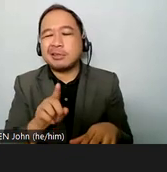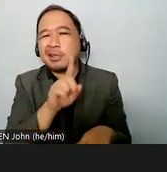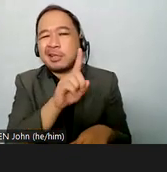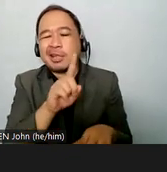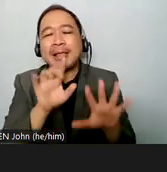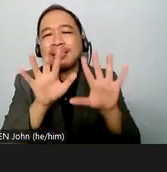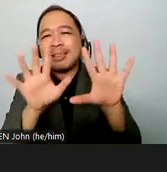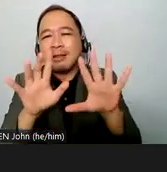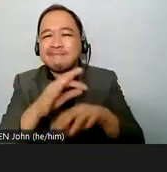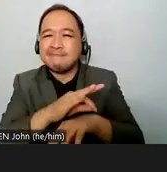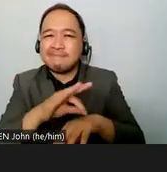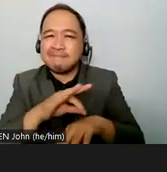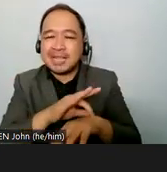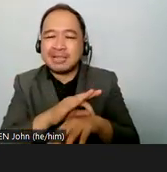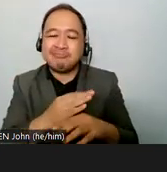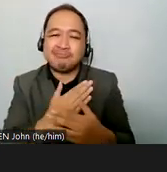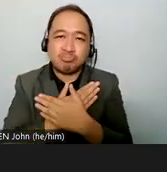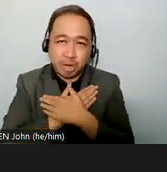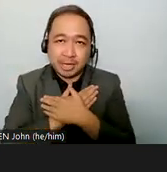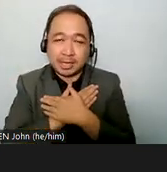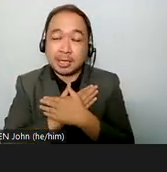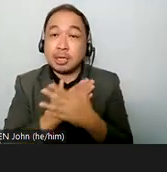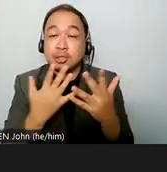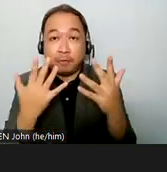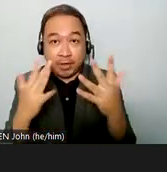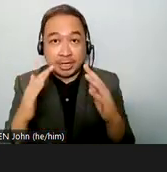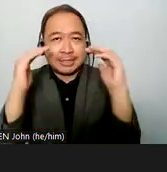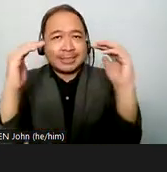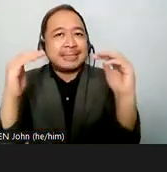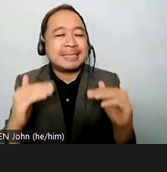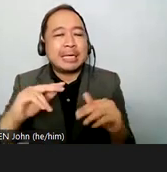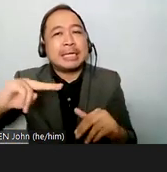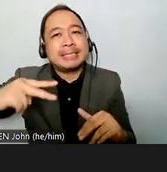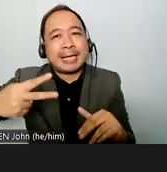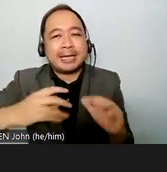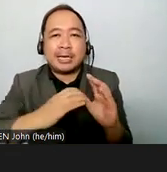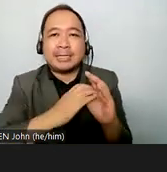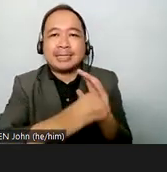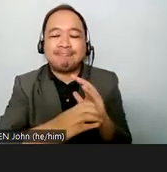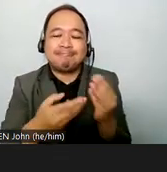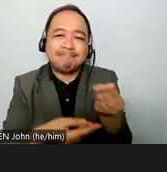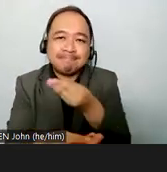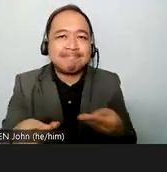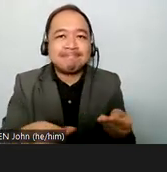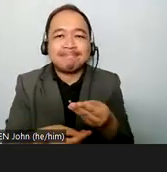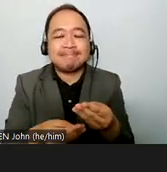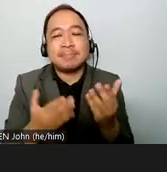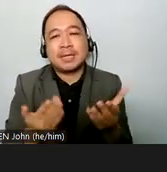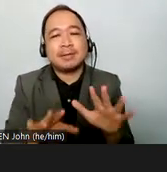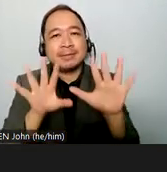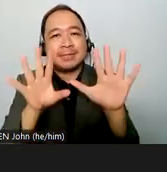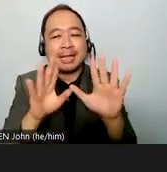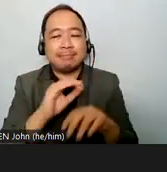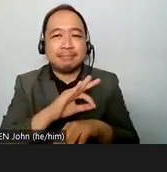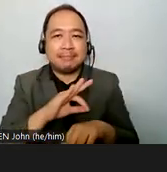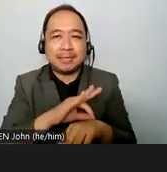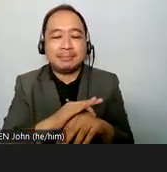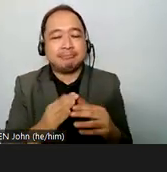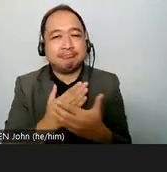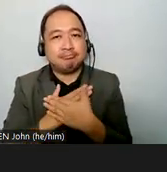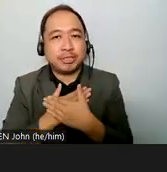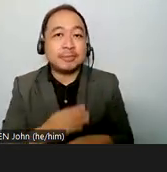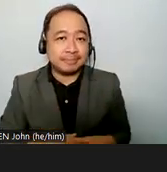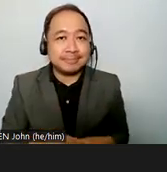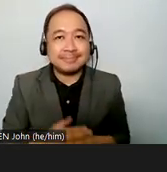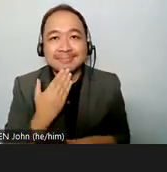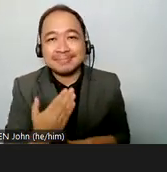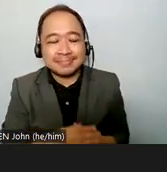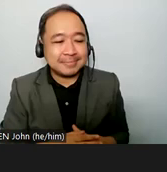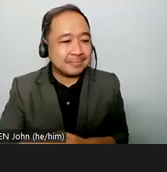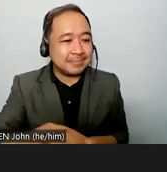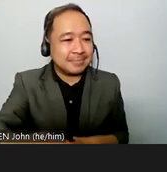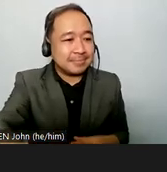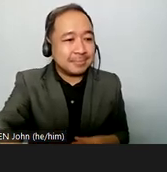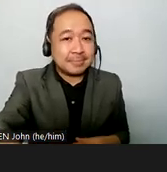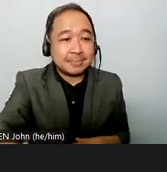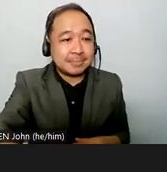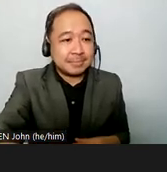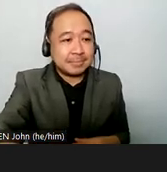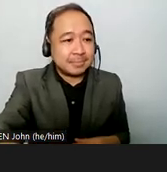to continue with the second dialogue session thank you very much 10 minutes